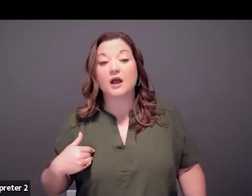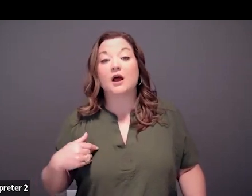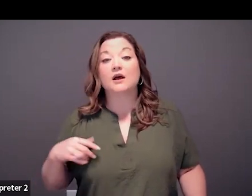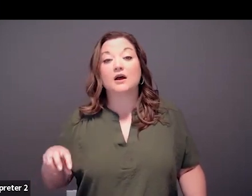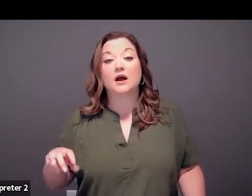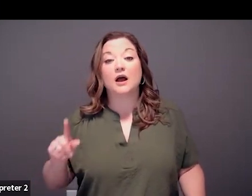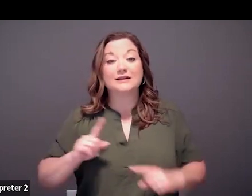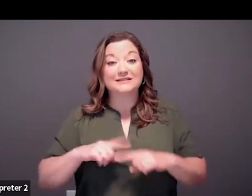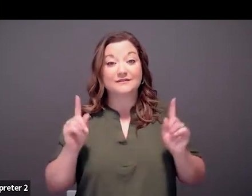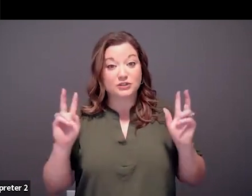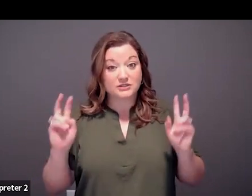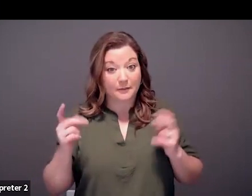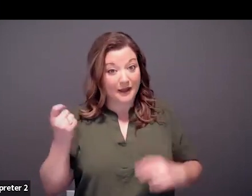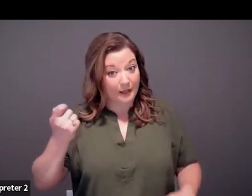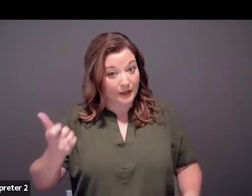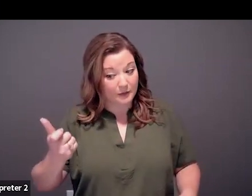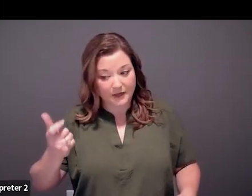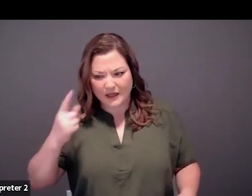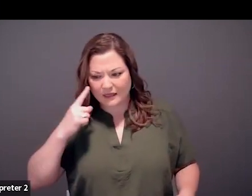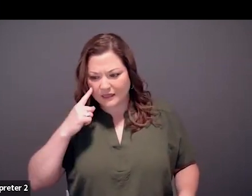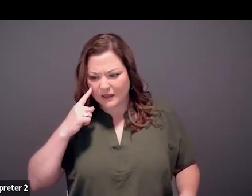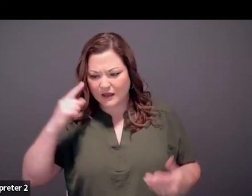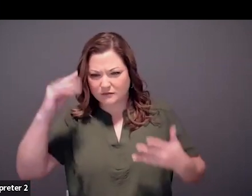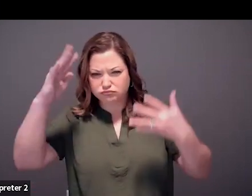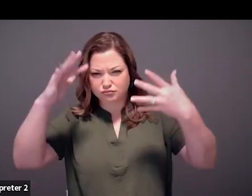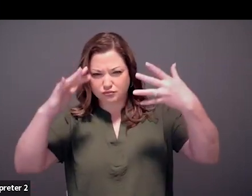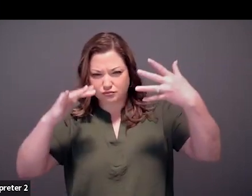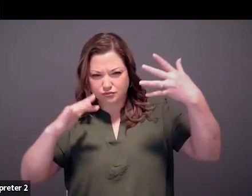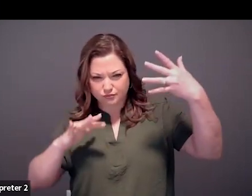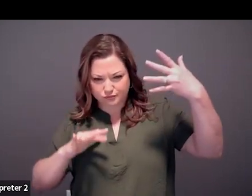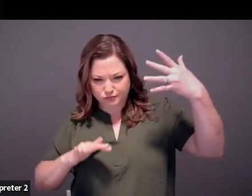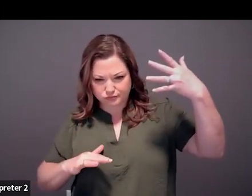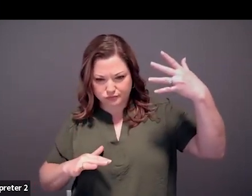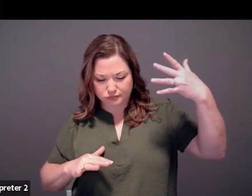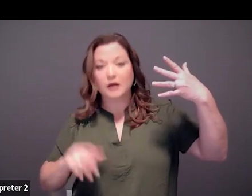I think we've gotten all of the placeholder. Yes, okay.